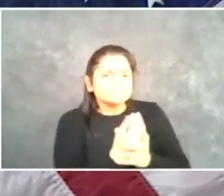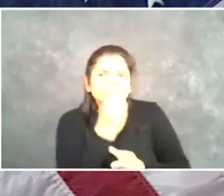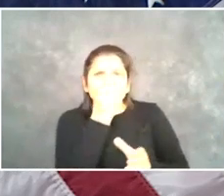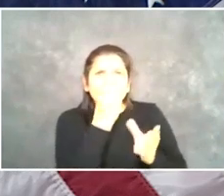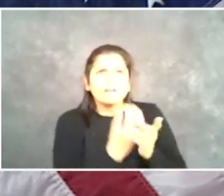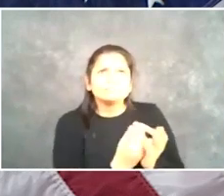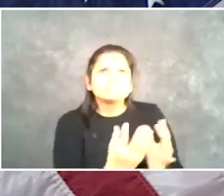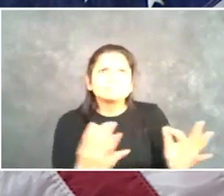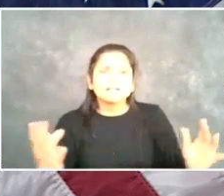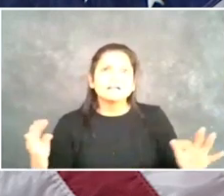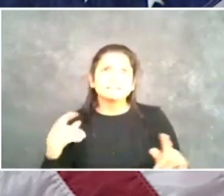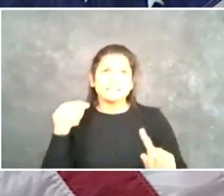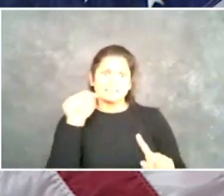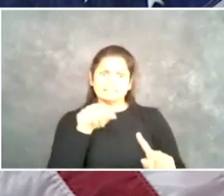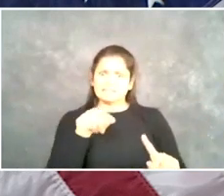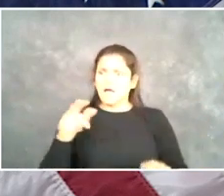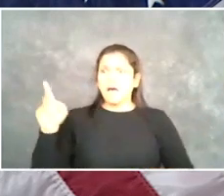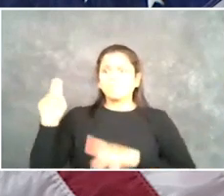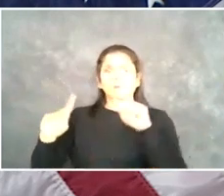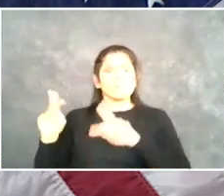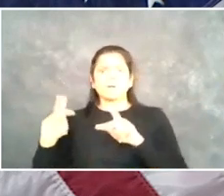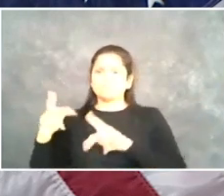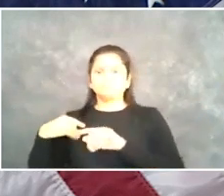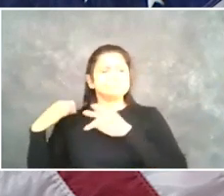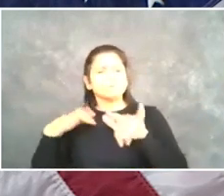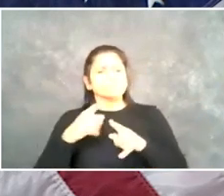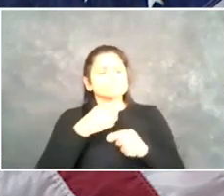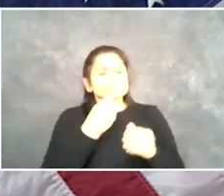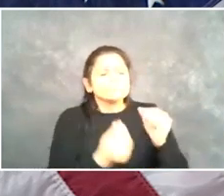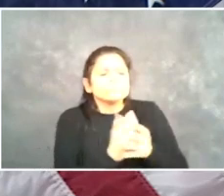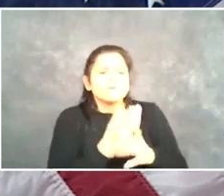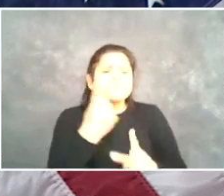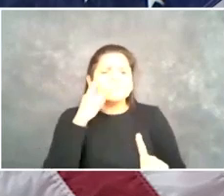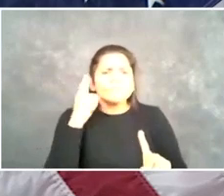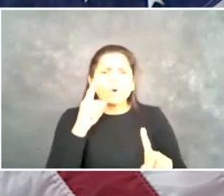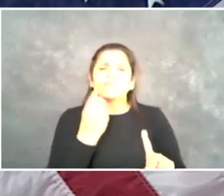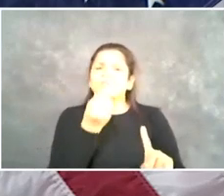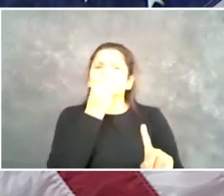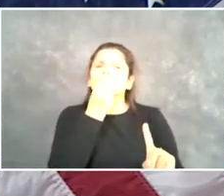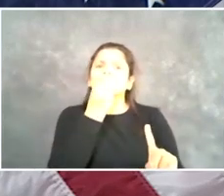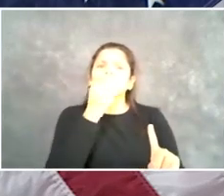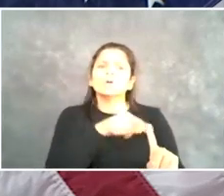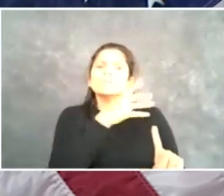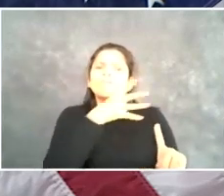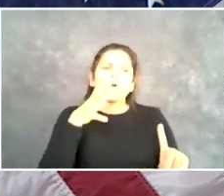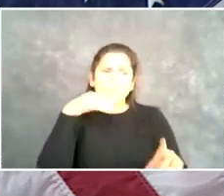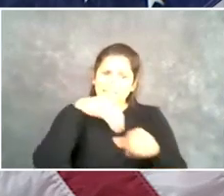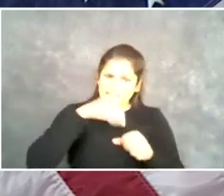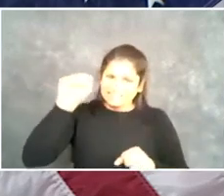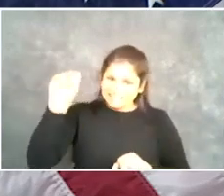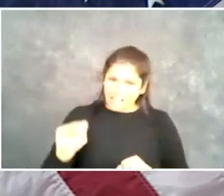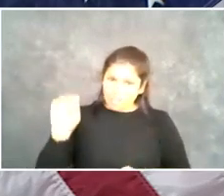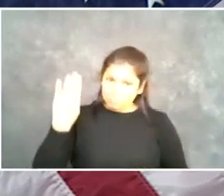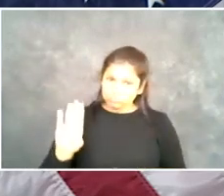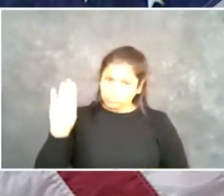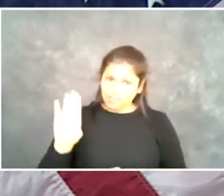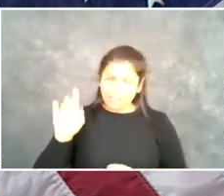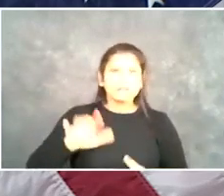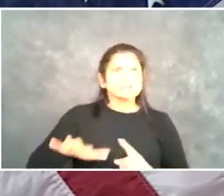THEMSELVES. I'M JUST WONDERING, IT SEEMS LIKE THE MTA AND THE PARKS DEPARTMENT REACHED THIS AGREEMENT WITHOUT KNOWLEDGE OF CITY HALL.